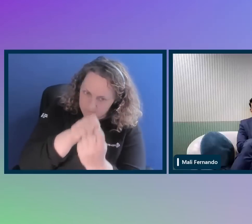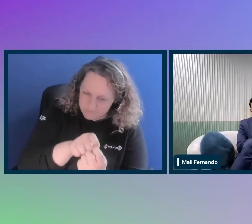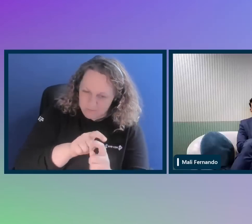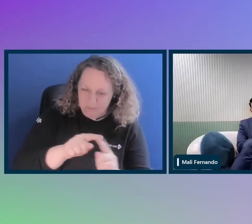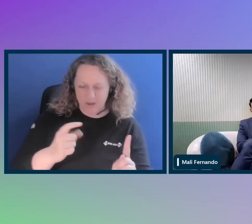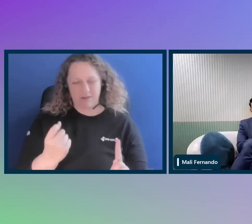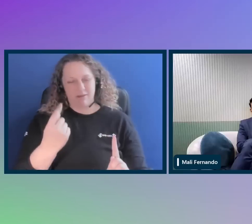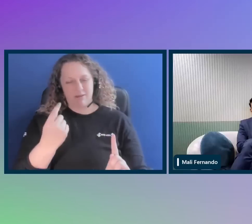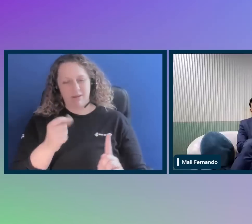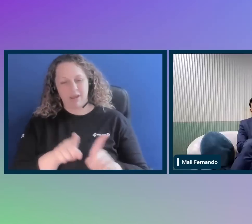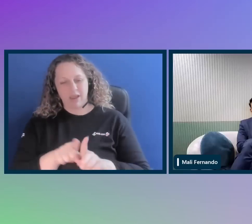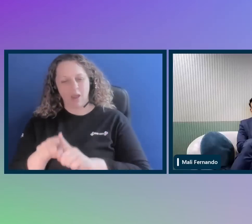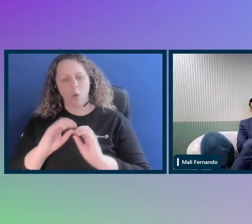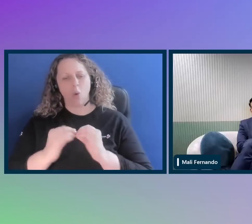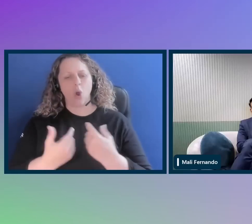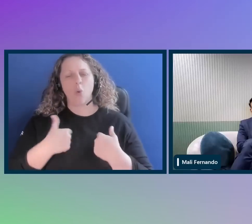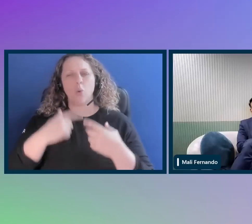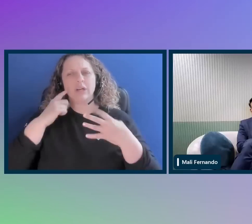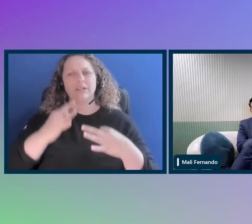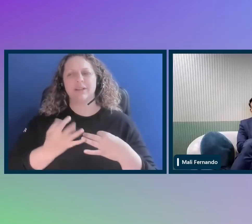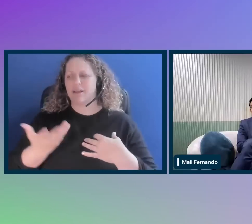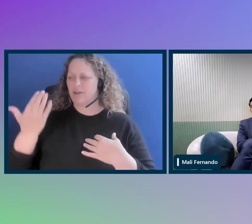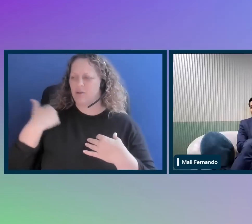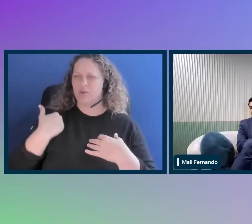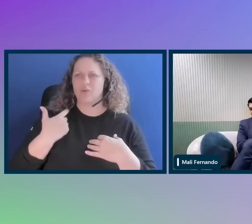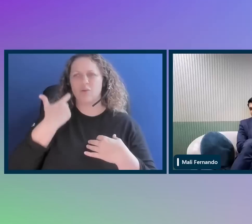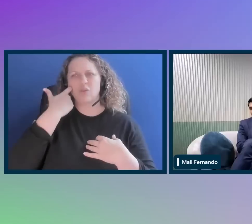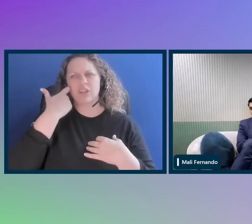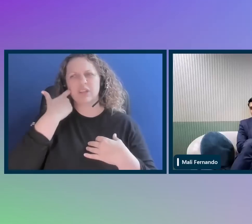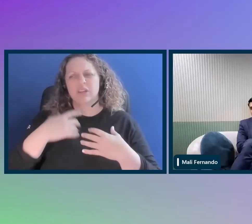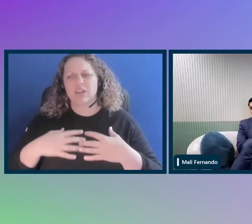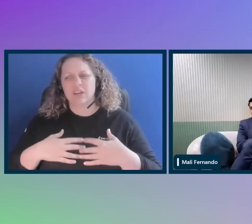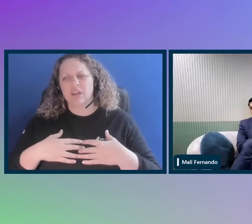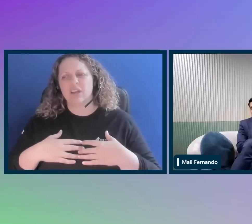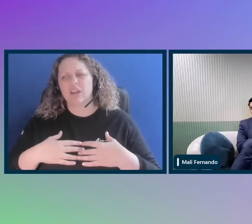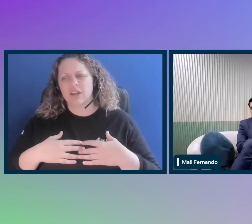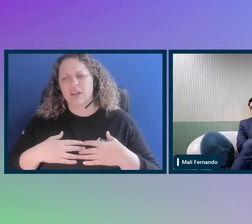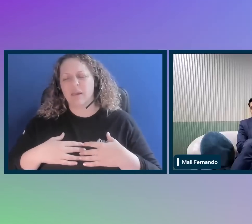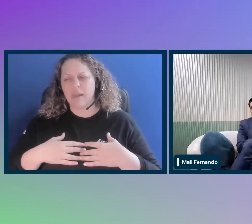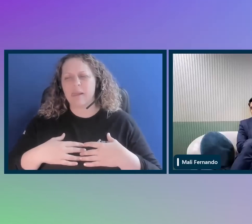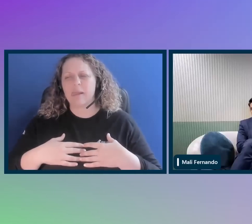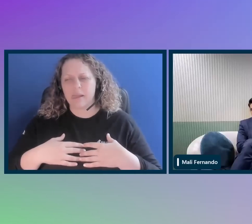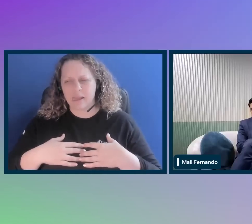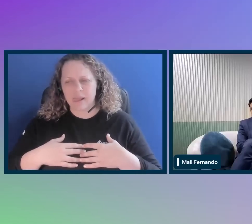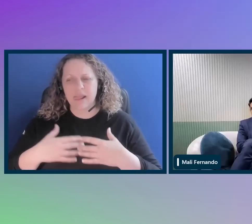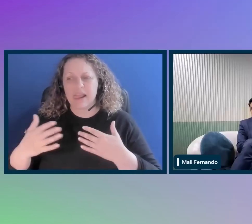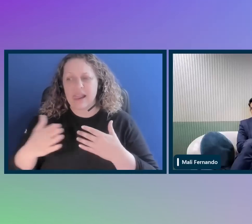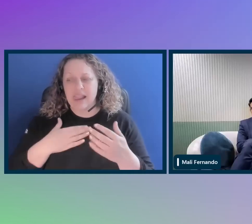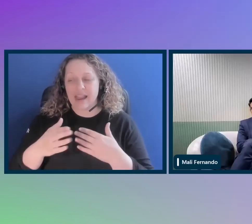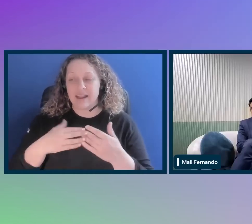we made a decision some years ago that even in those markets where regulation doesn't exist,